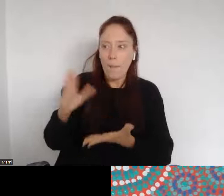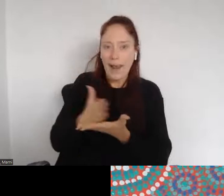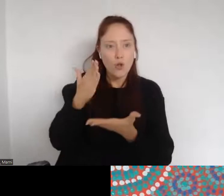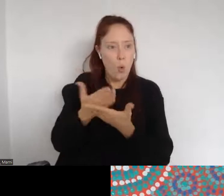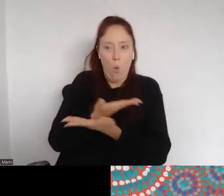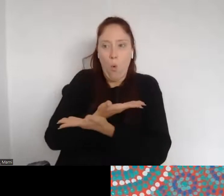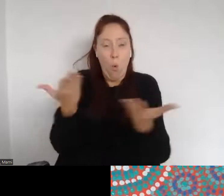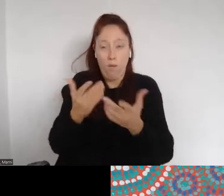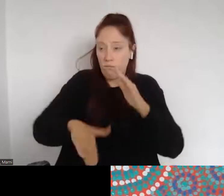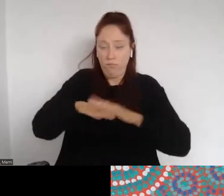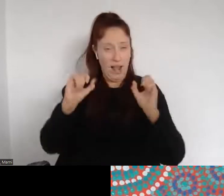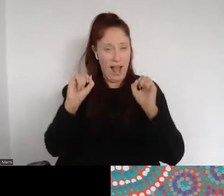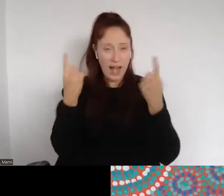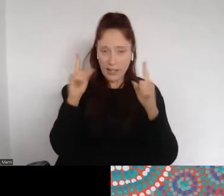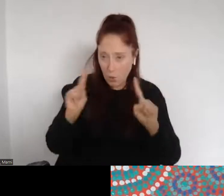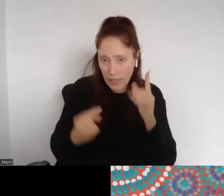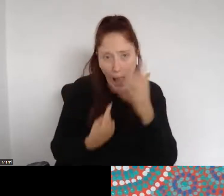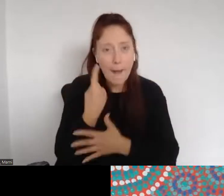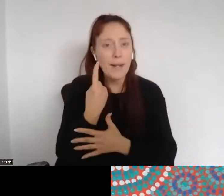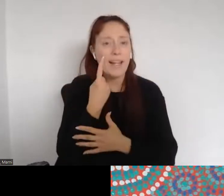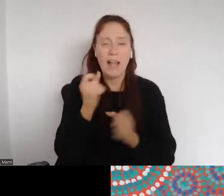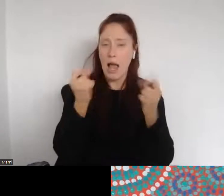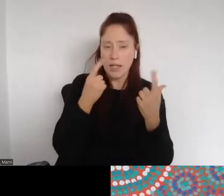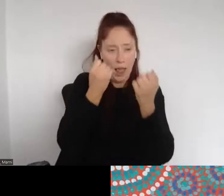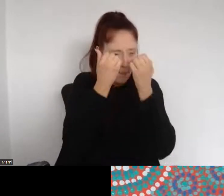proceeding itself, the material that's before it and what's happening but also